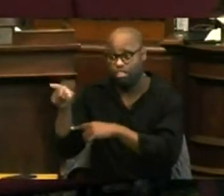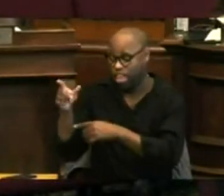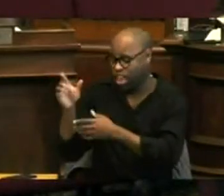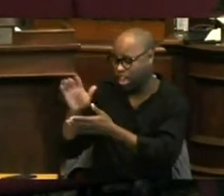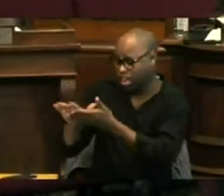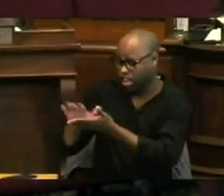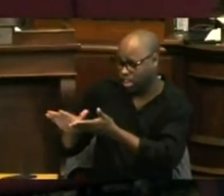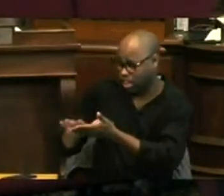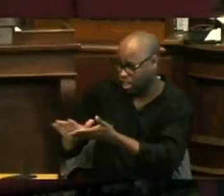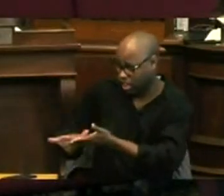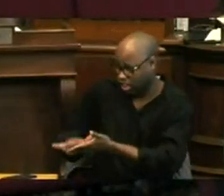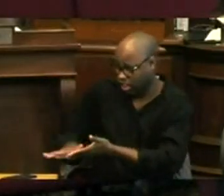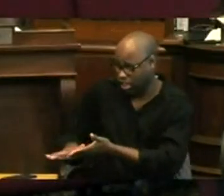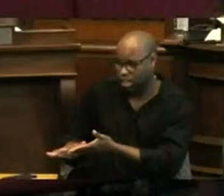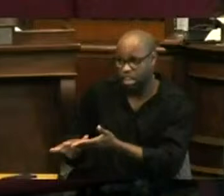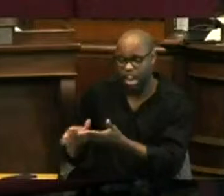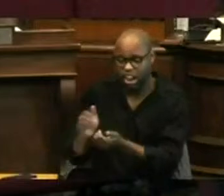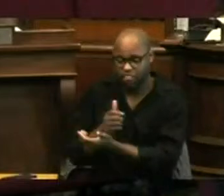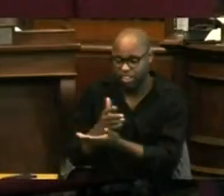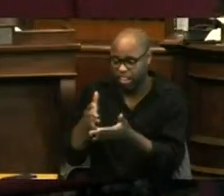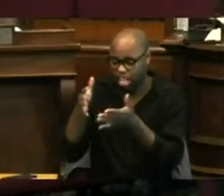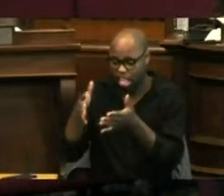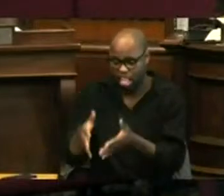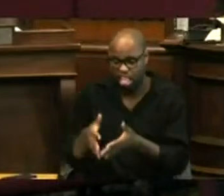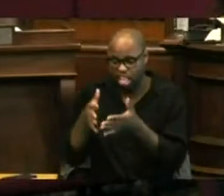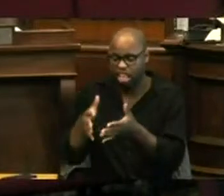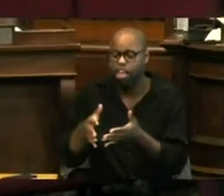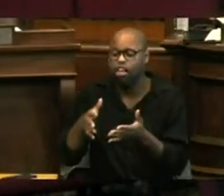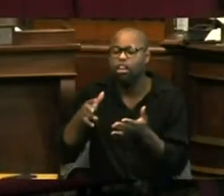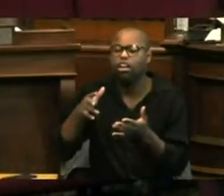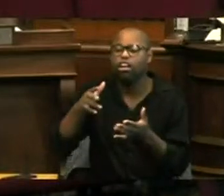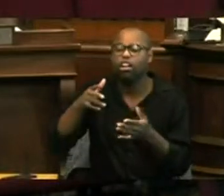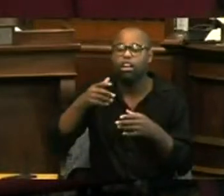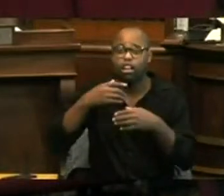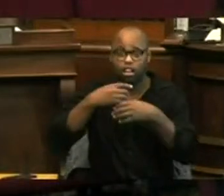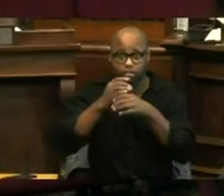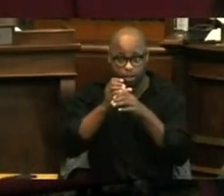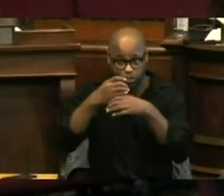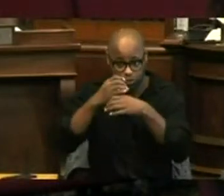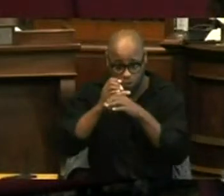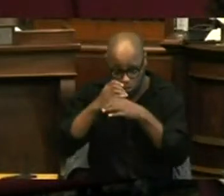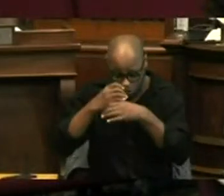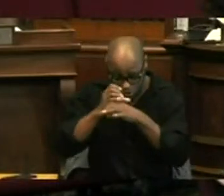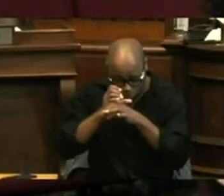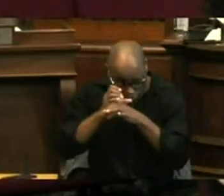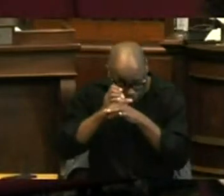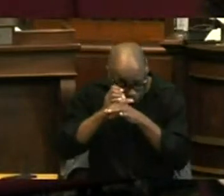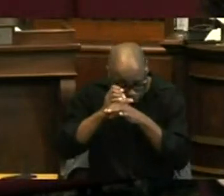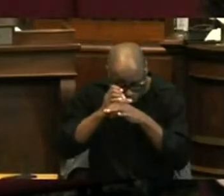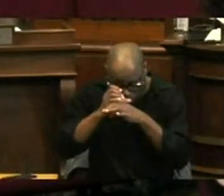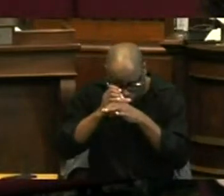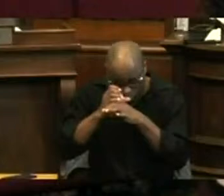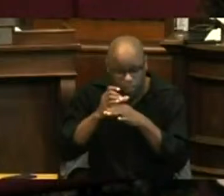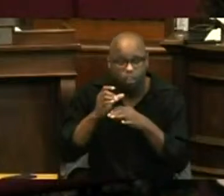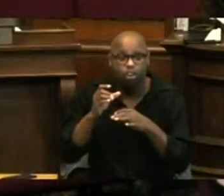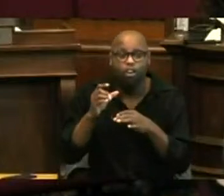filter. You send it to a lab, they take the filter, they clean it off, and they take all the